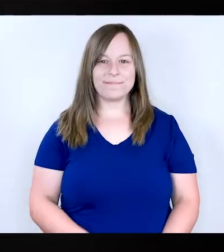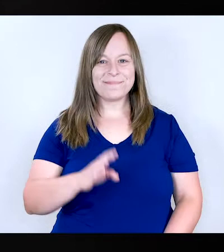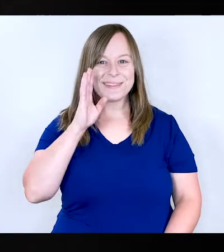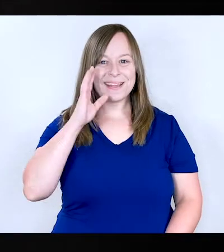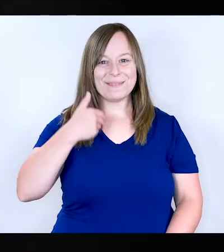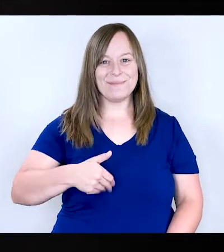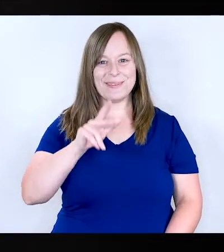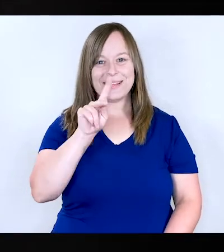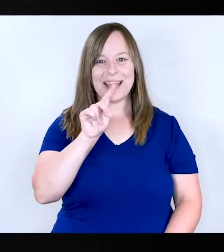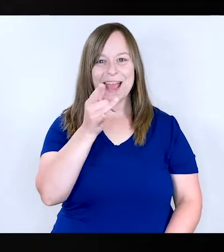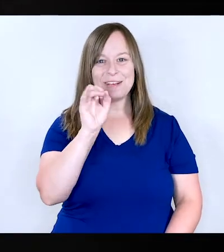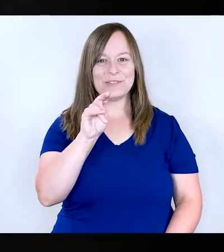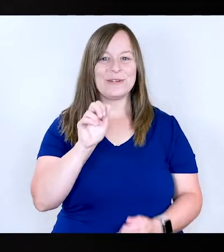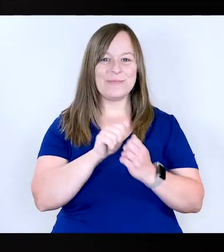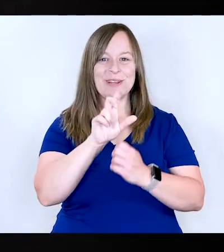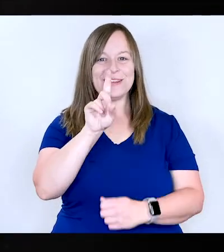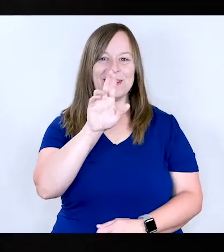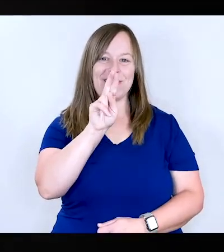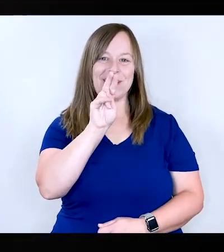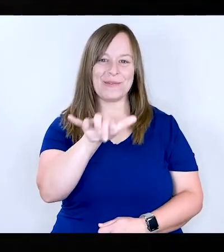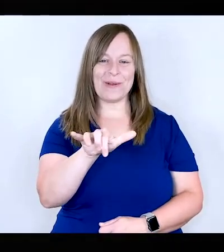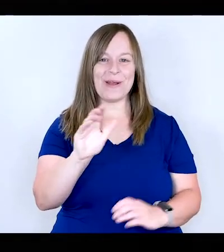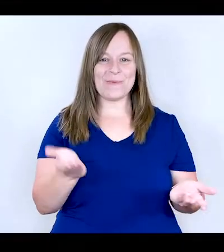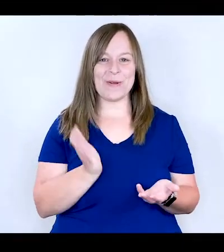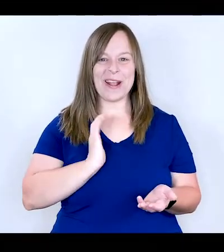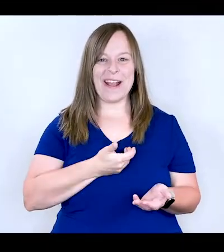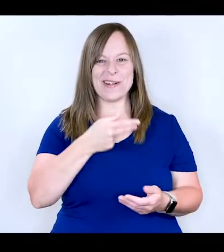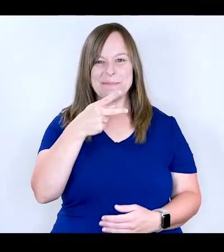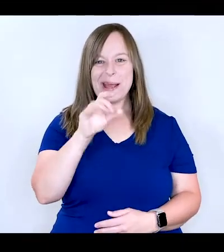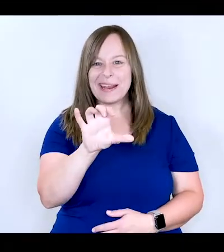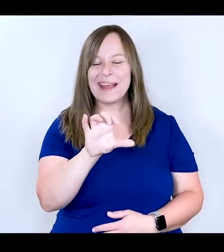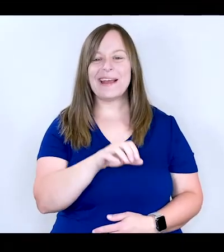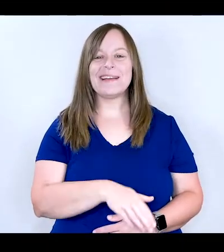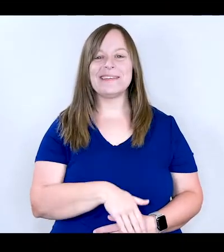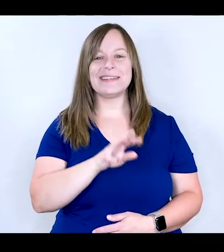K: This is Katrin with Disability Rights New York. Welcome to our podcast Empire